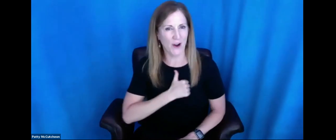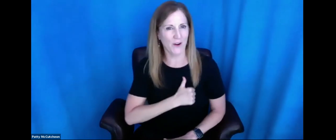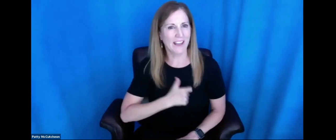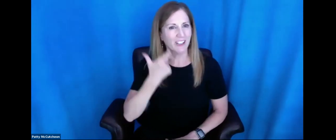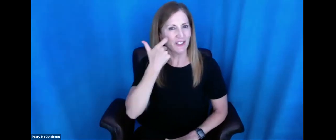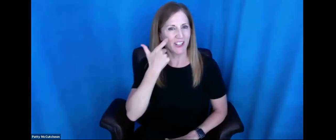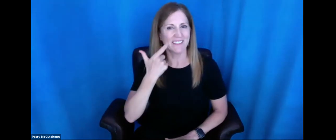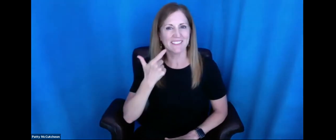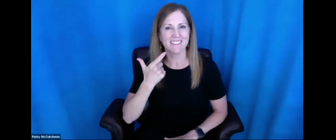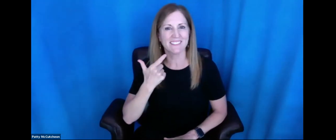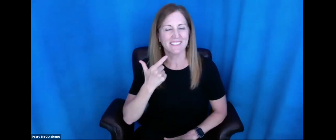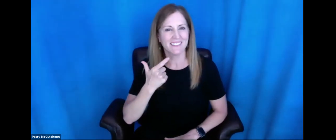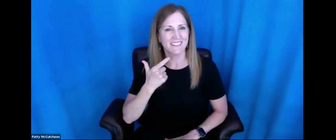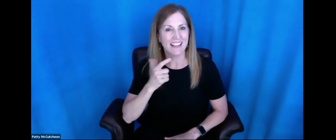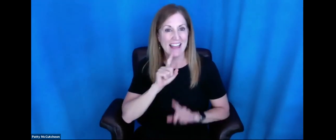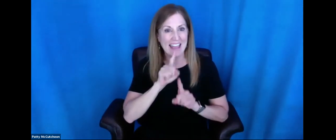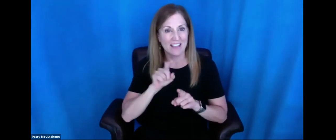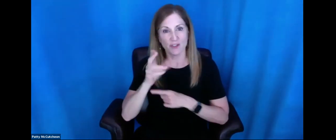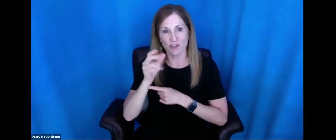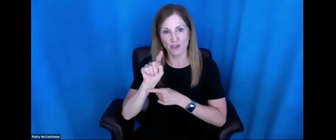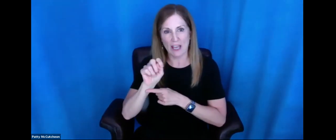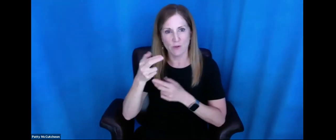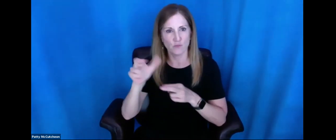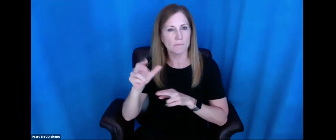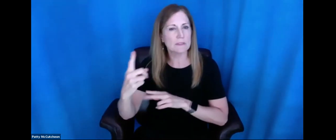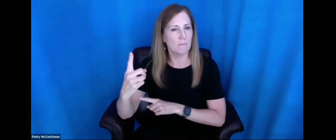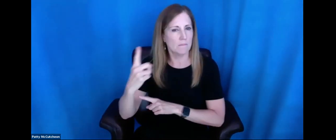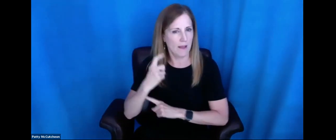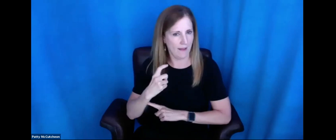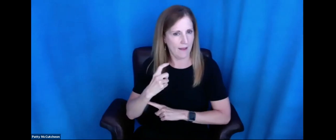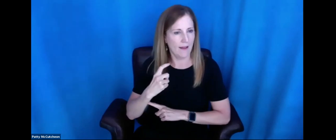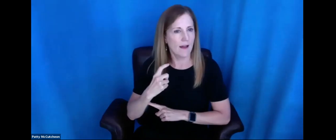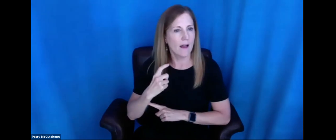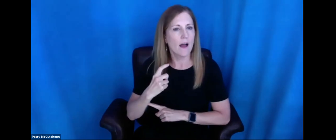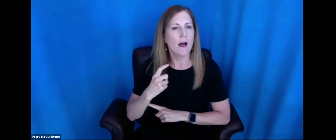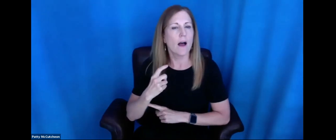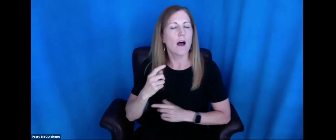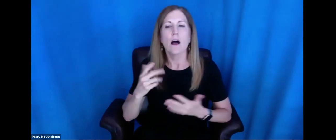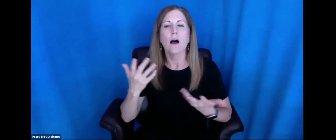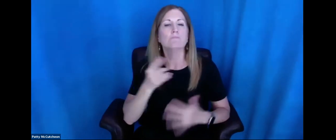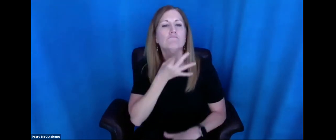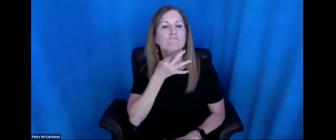question in the chat room. Someone asked, what the qualifications are to become an